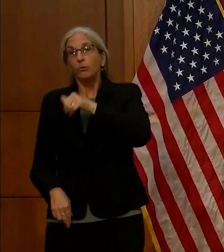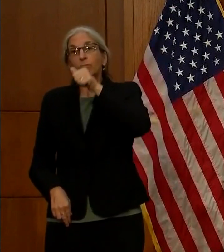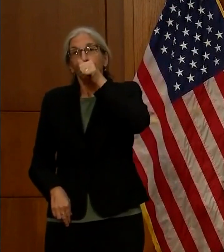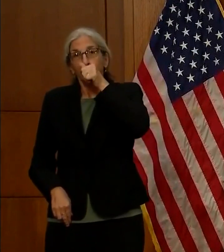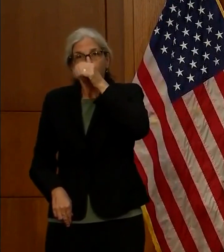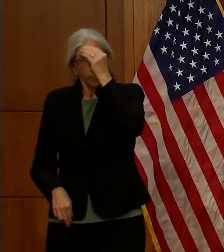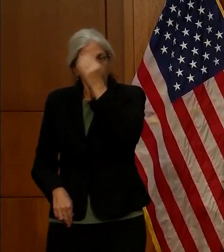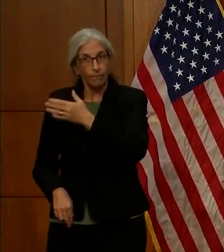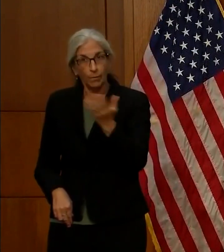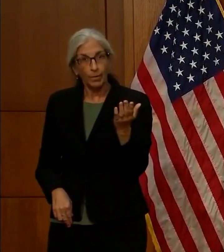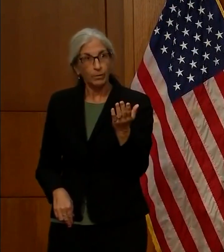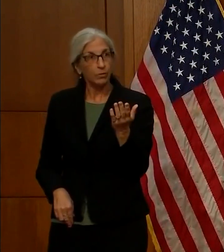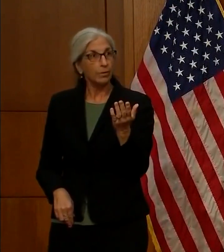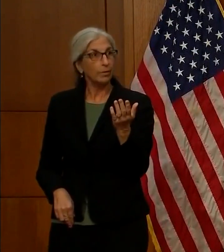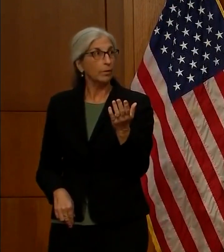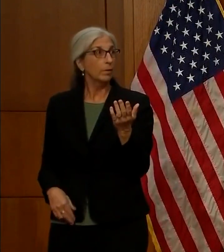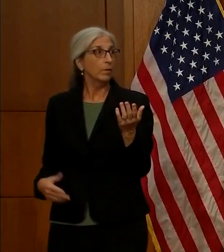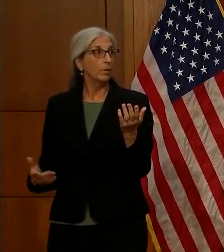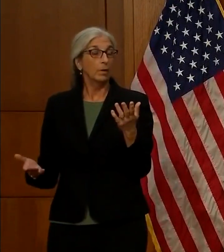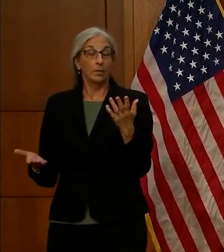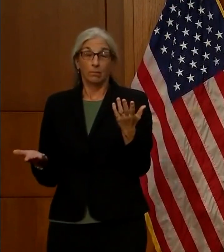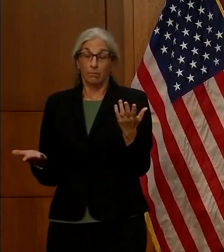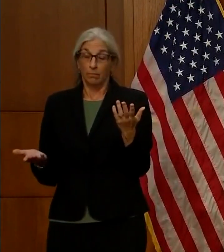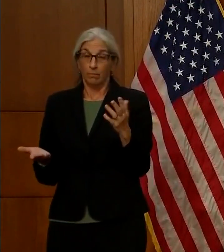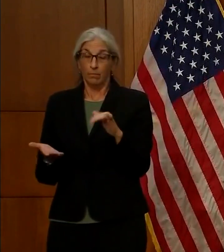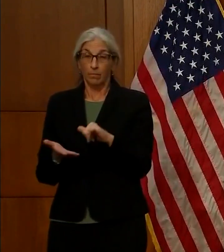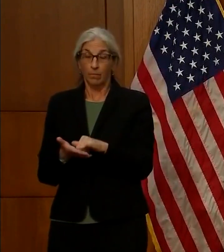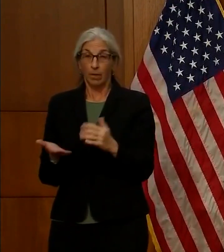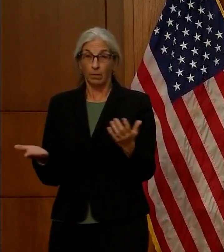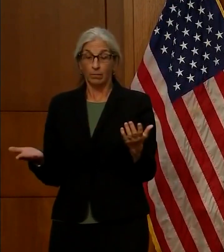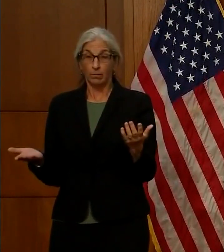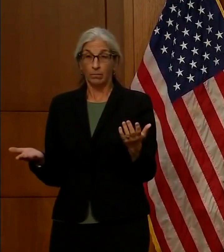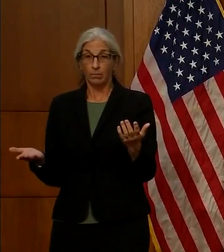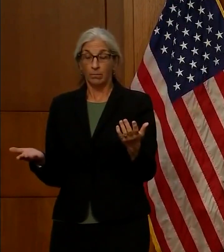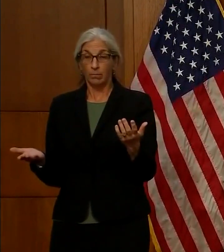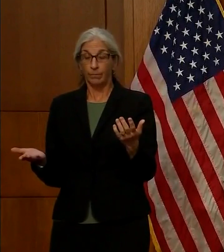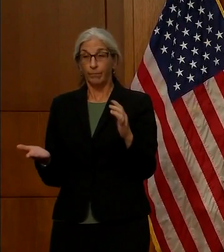THESE REPORTS HIS PERSONAL